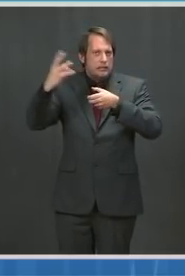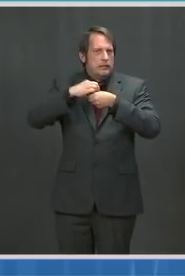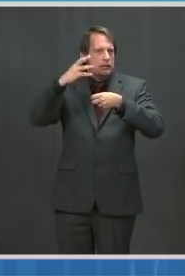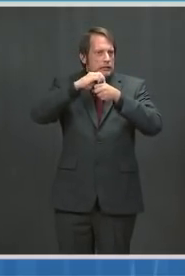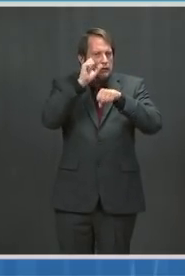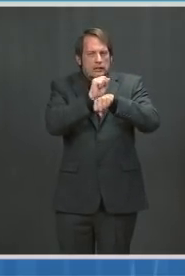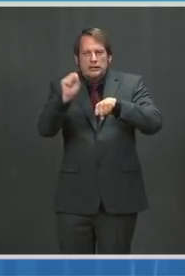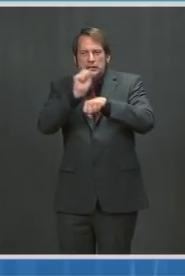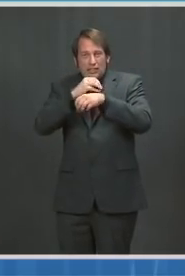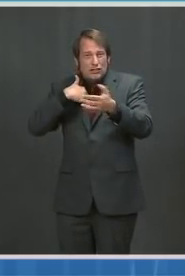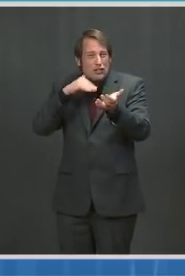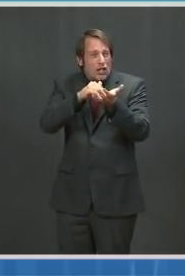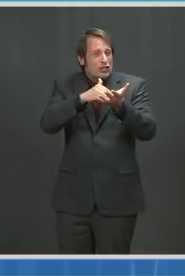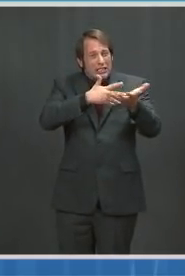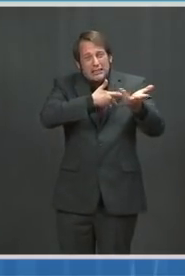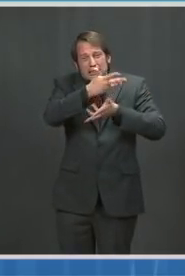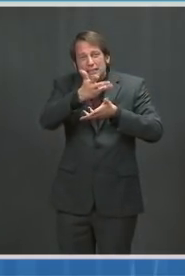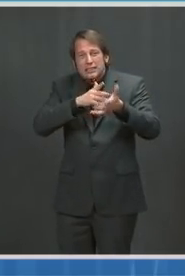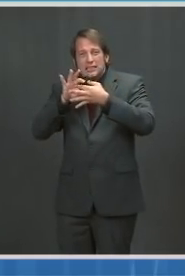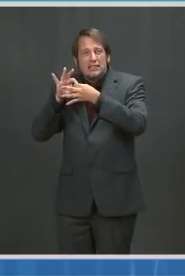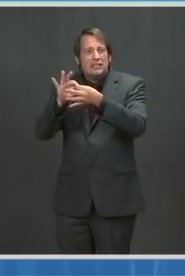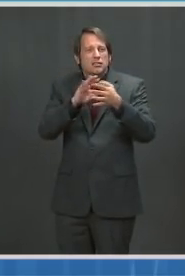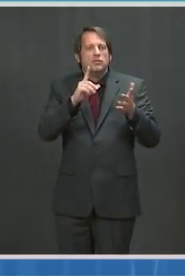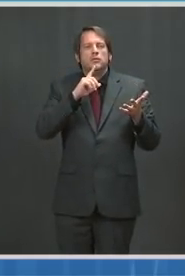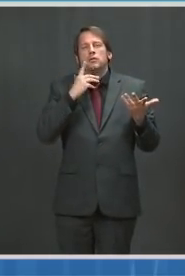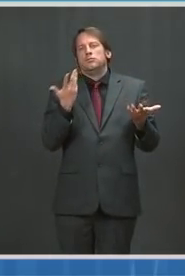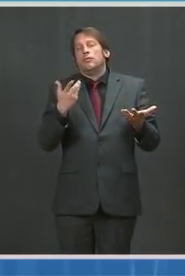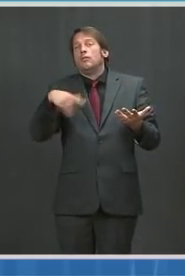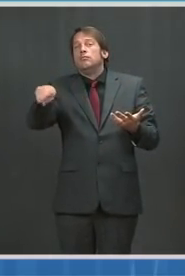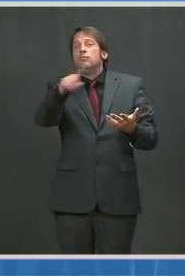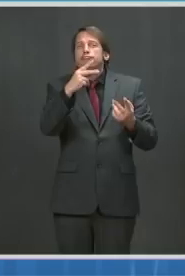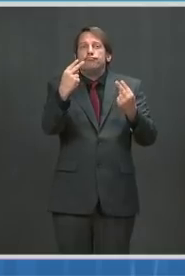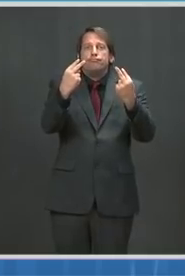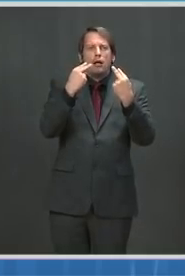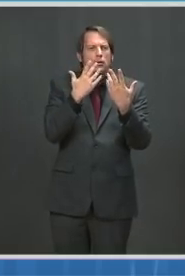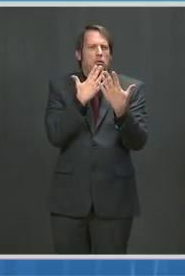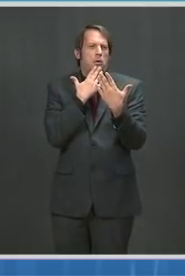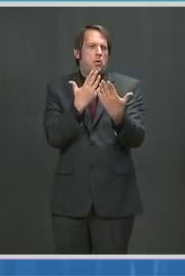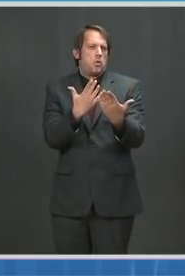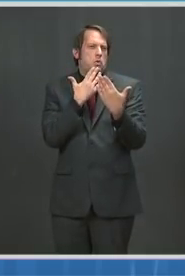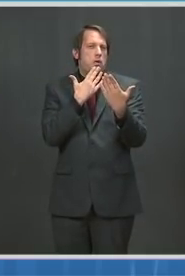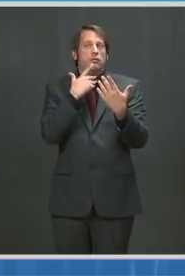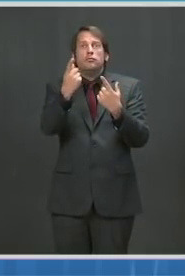With that, I want to thank you for your attendance and your questions and we look forward to talking later in the week.